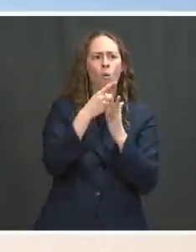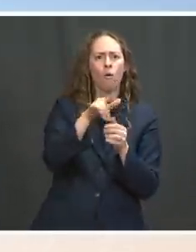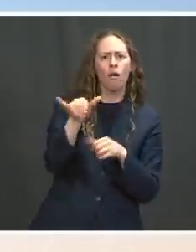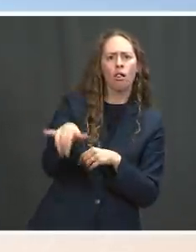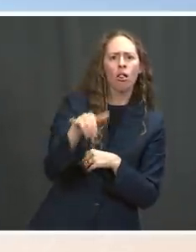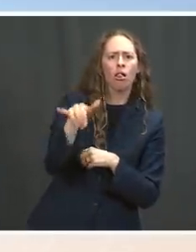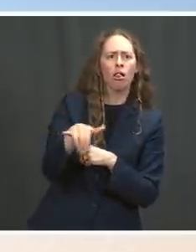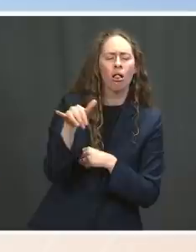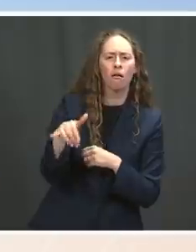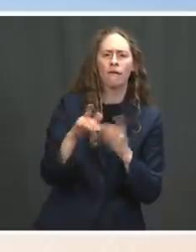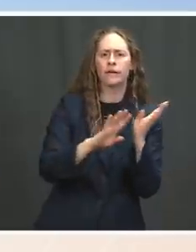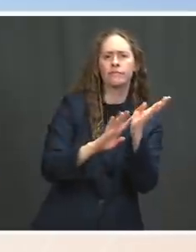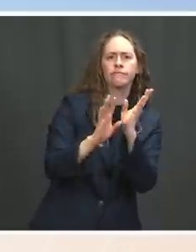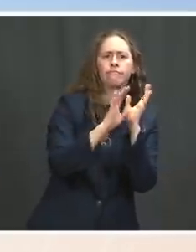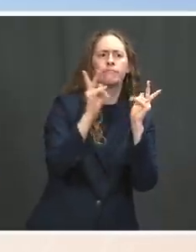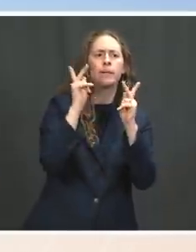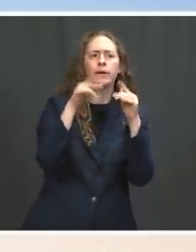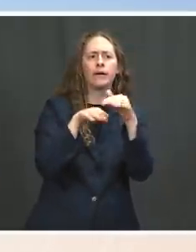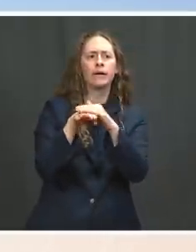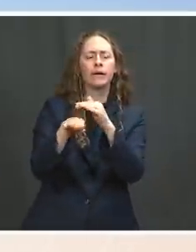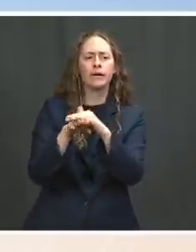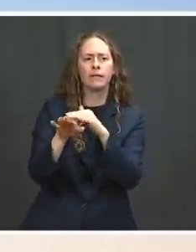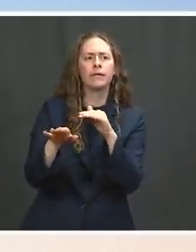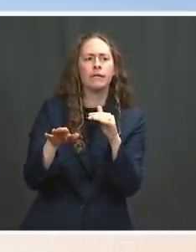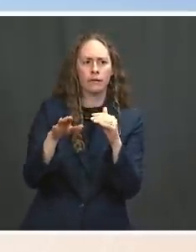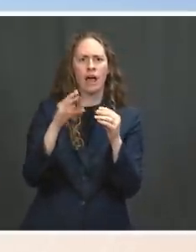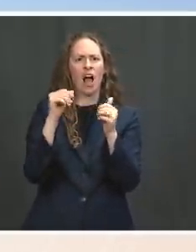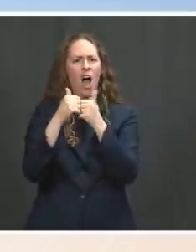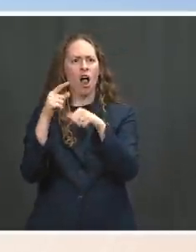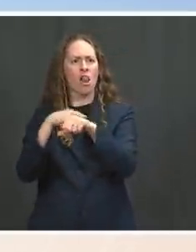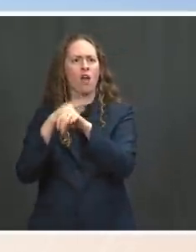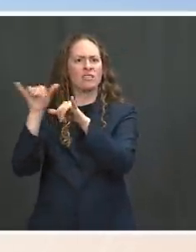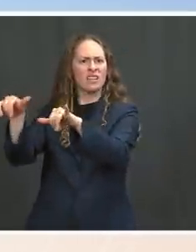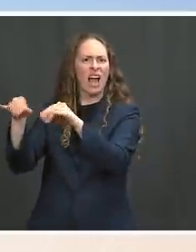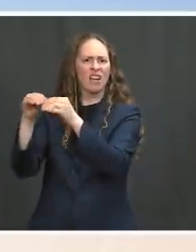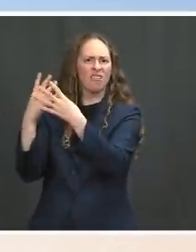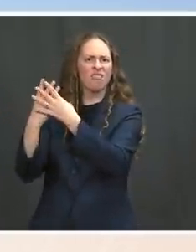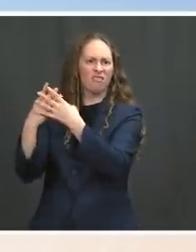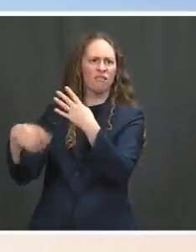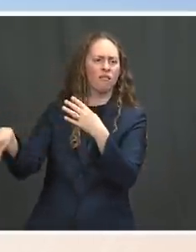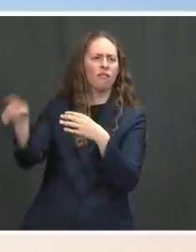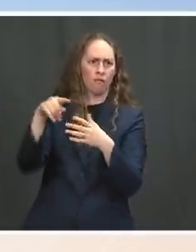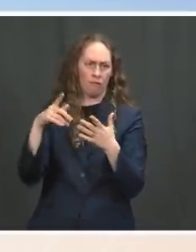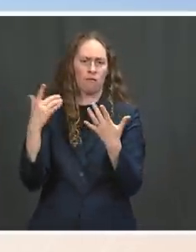into the arms of their family members or to sponsor homes. And that's what our objective is.